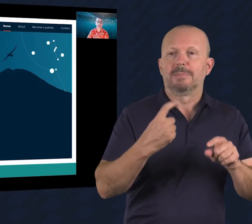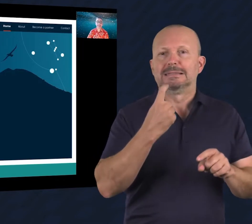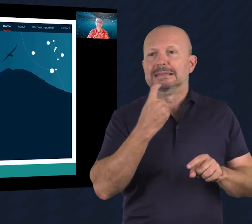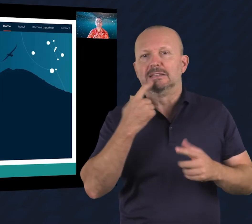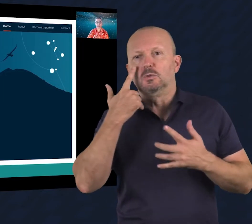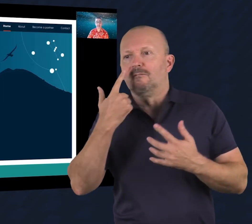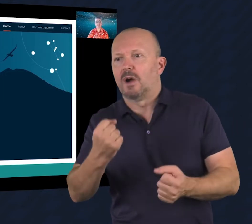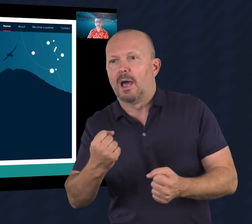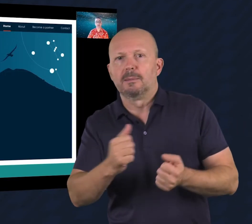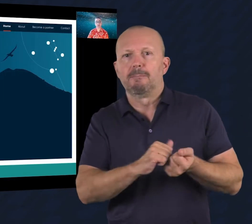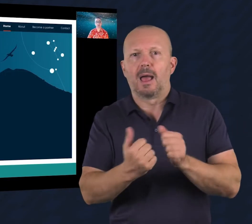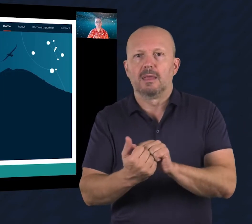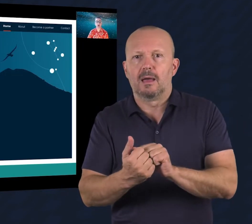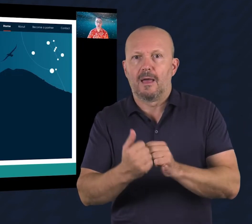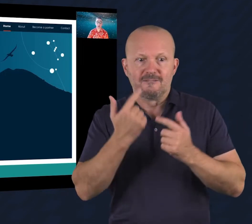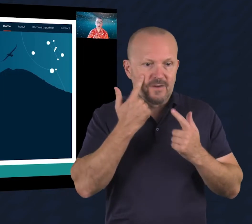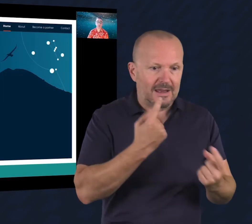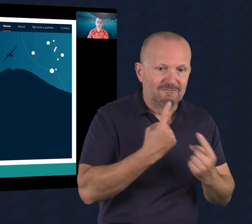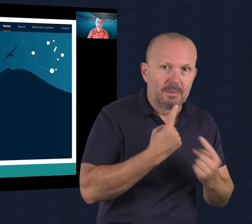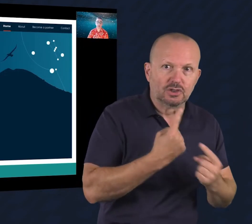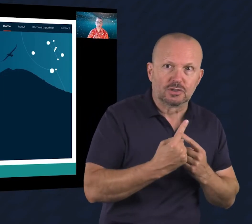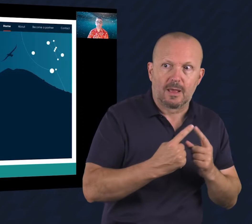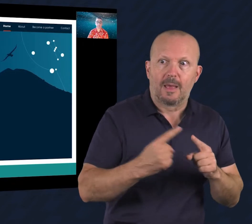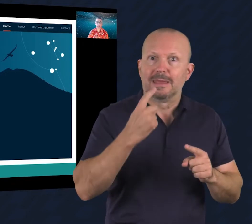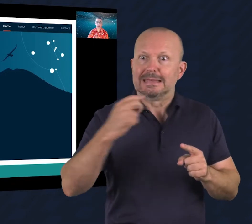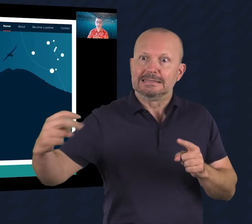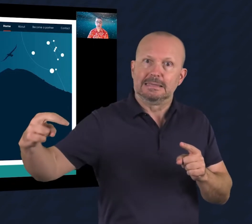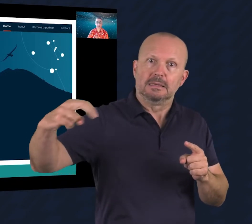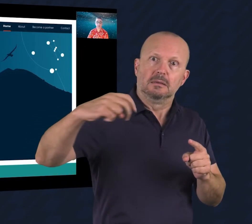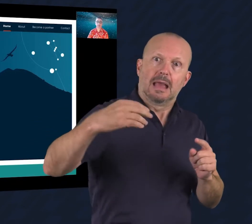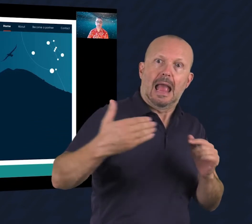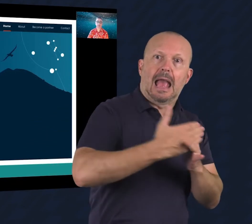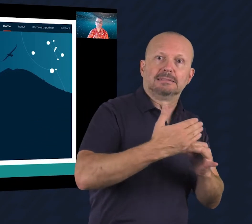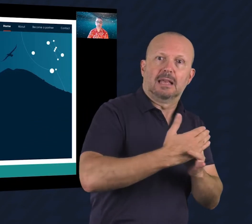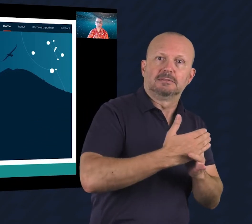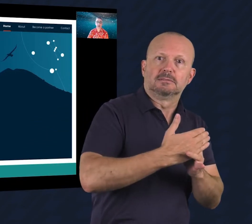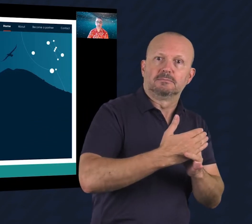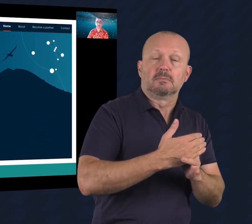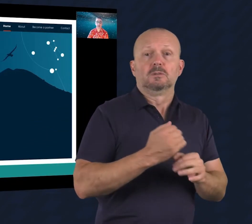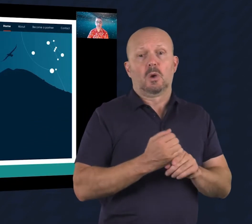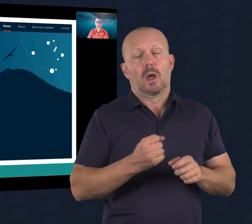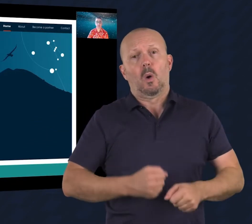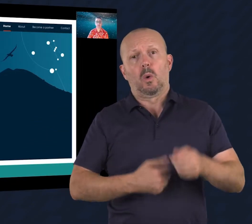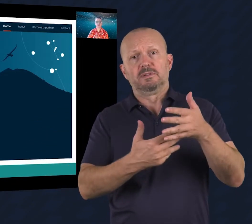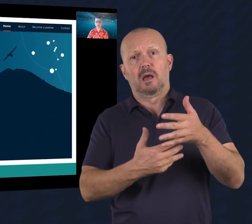and then easy to access that source content on those websites. To help us do this, we designed the site to reflect some of the Pacific